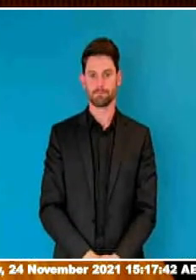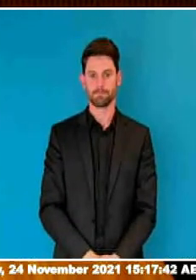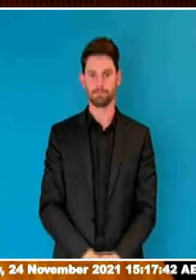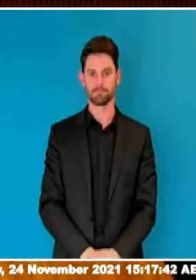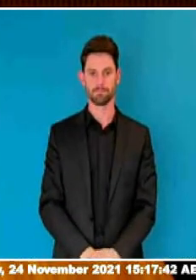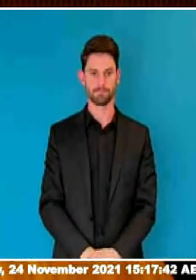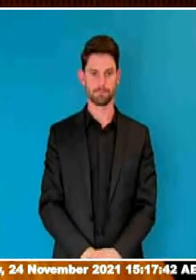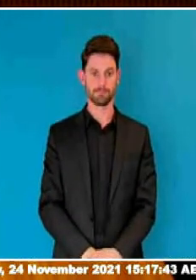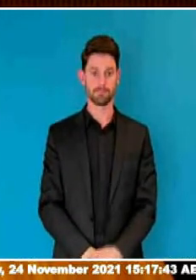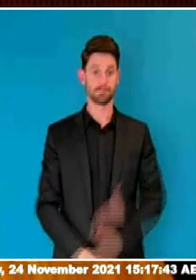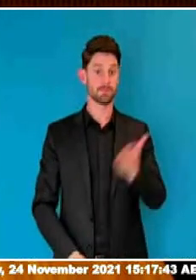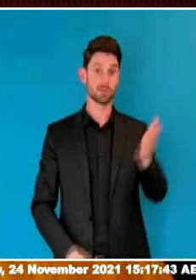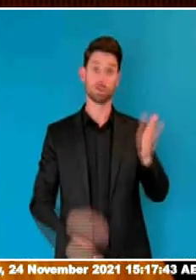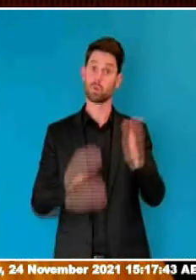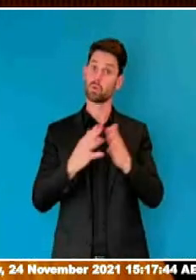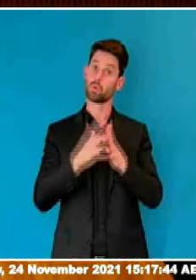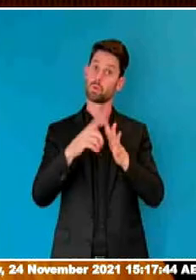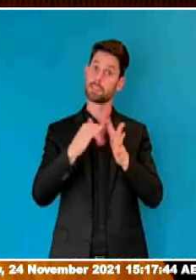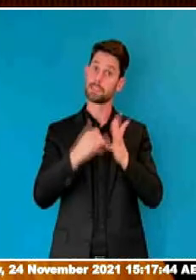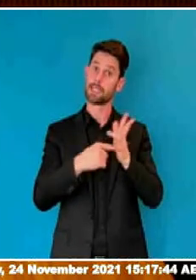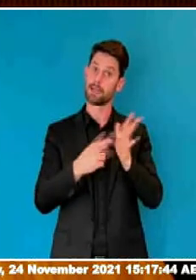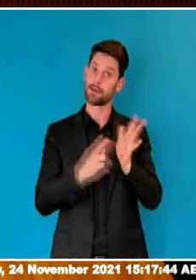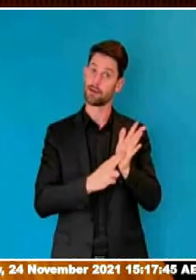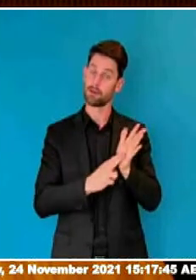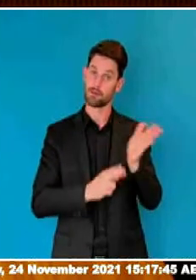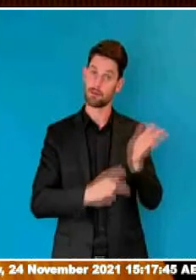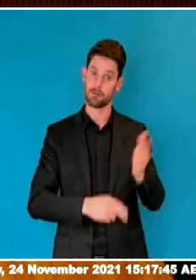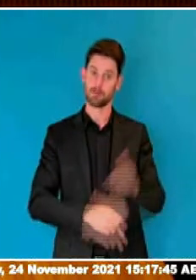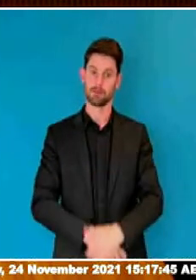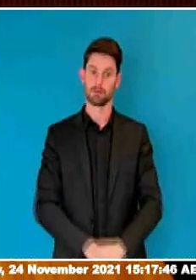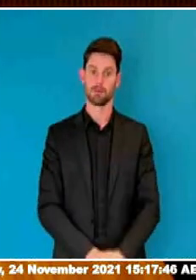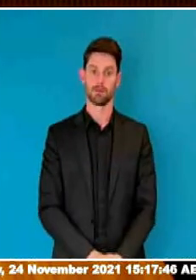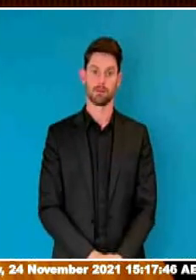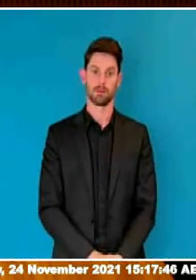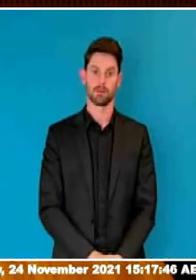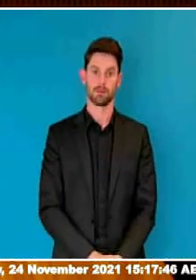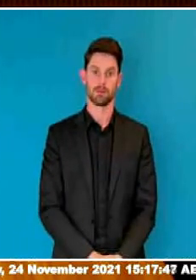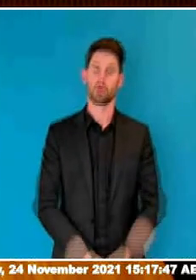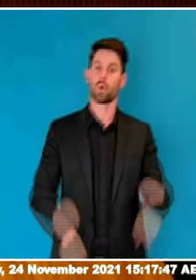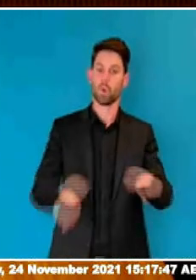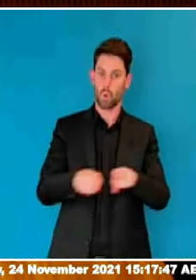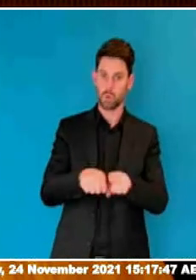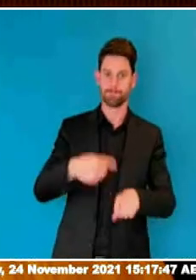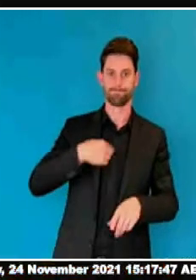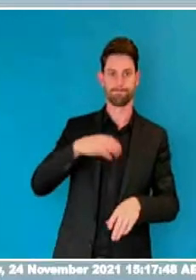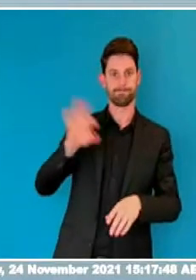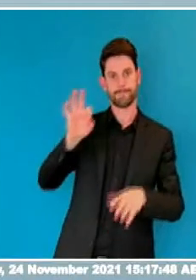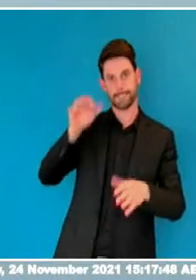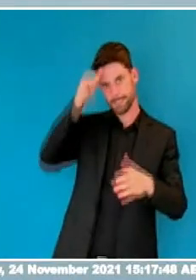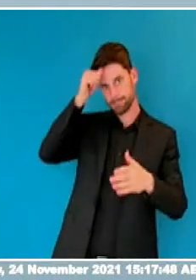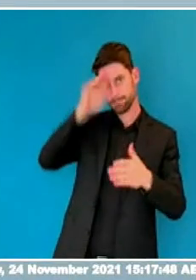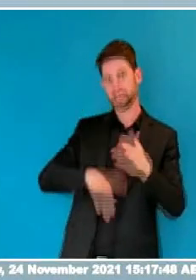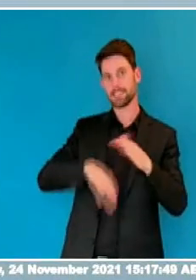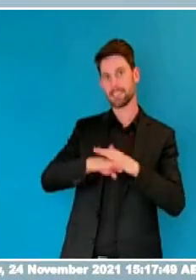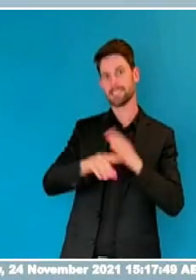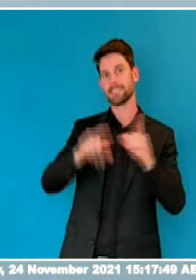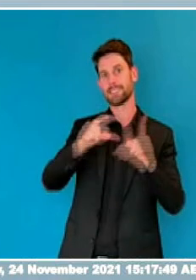I also don't have expertise in the Disability Discrimination Act, but I would